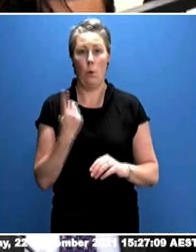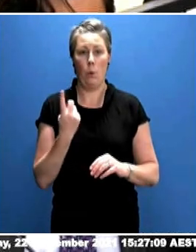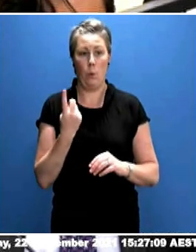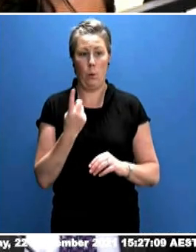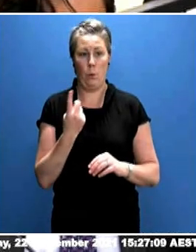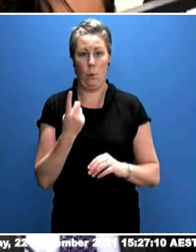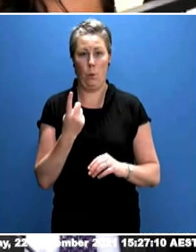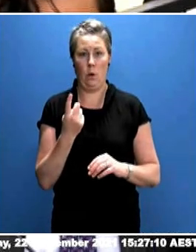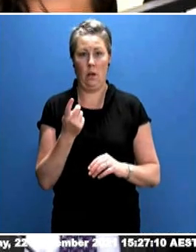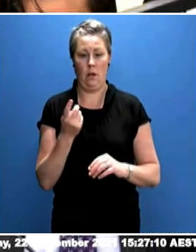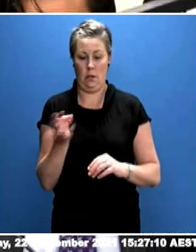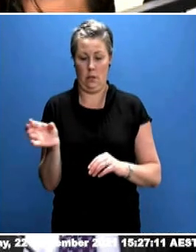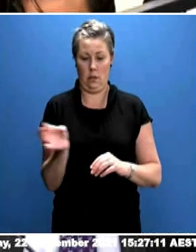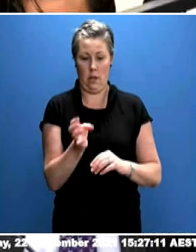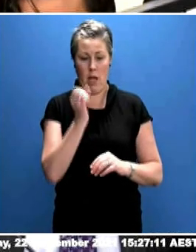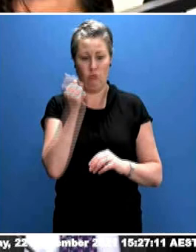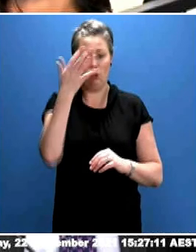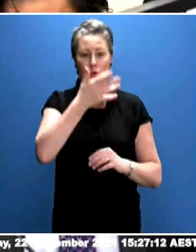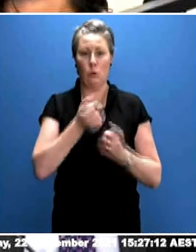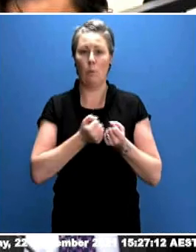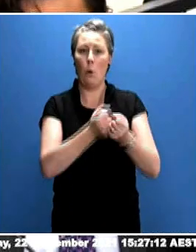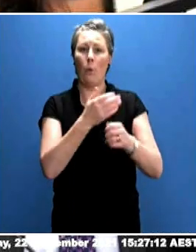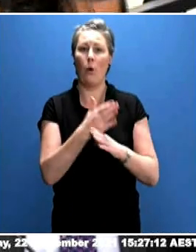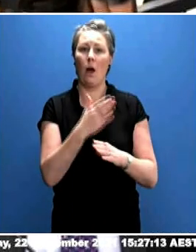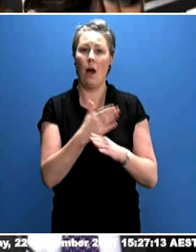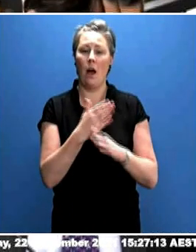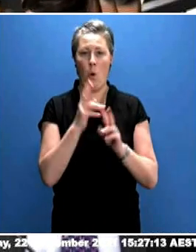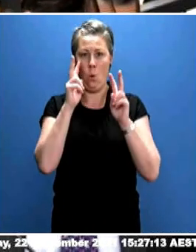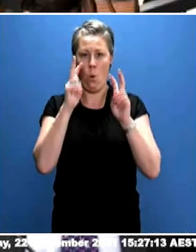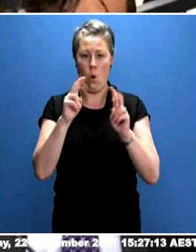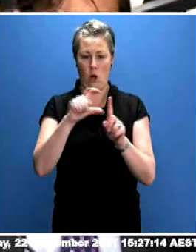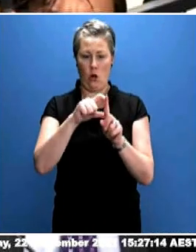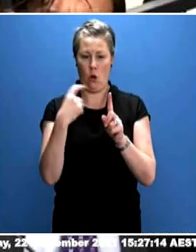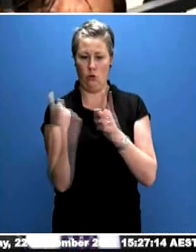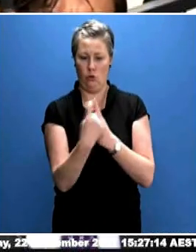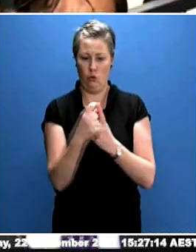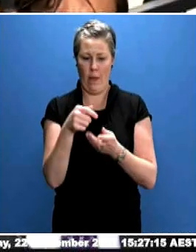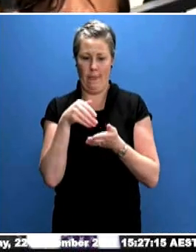Aboriginal support worker, our cultural therapeutic support worker was appointed